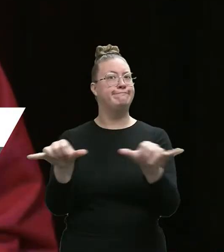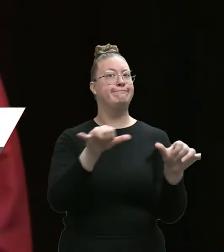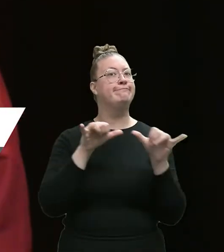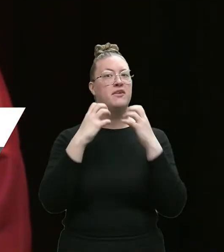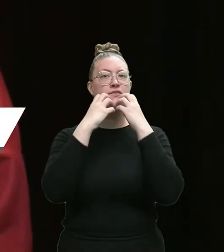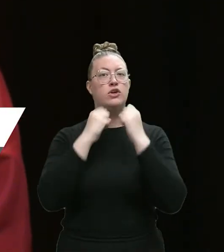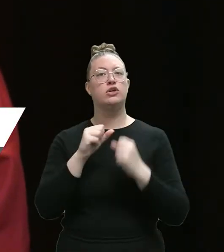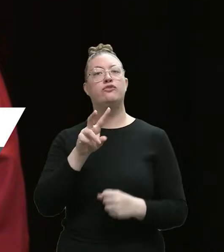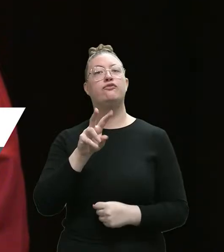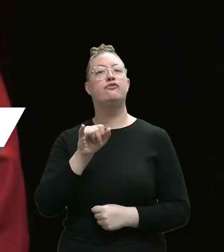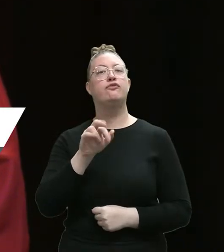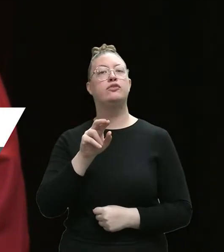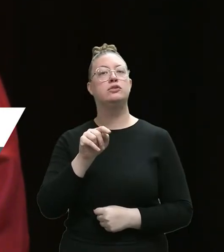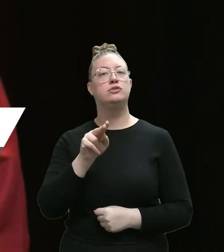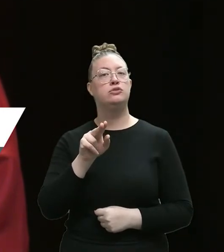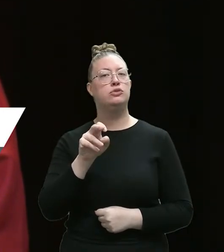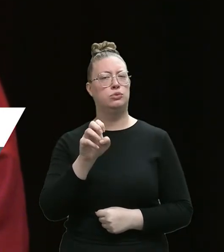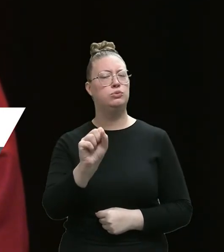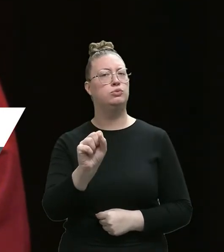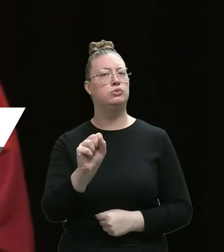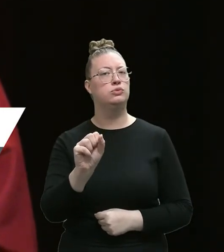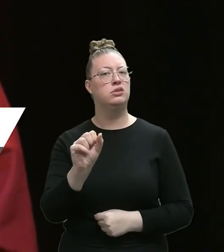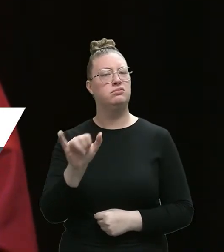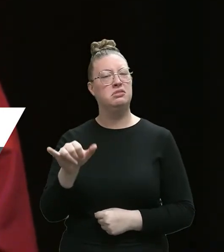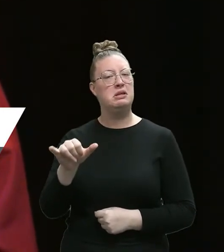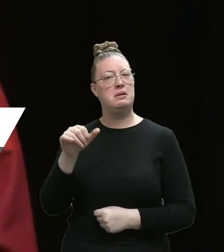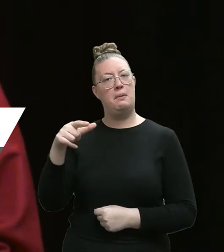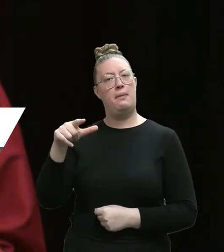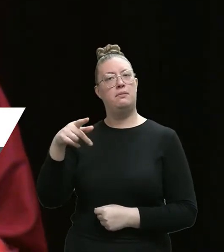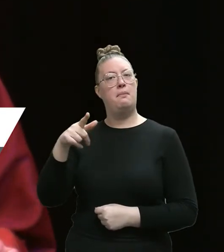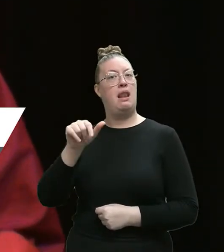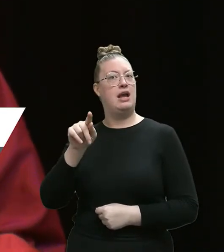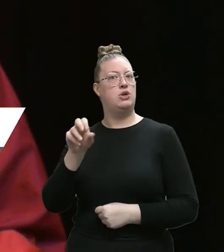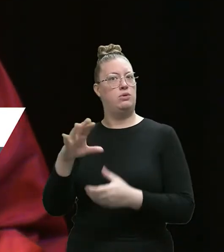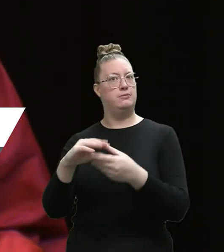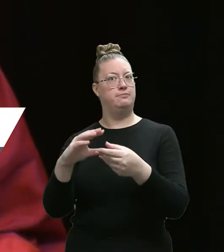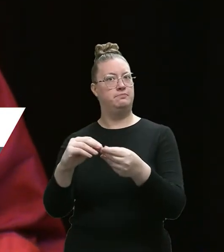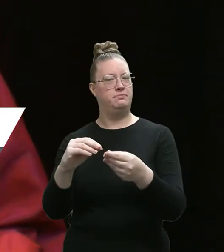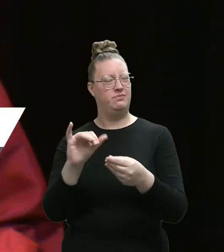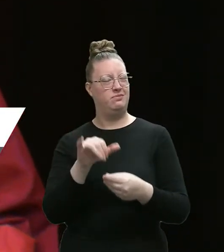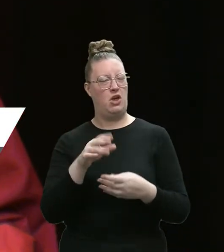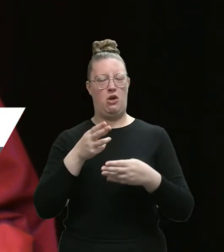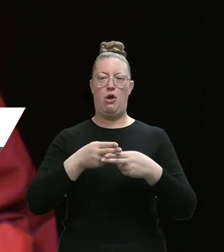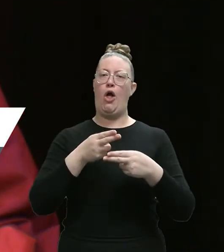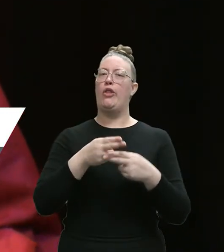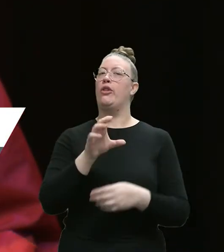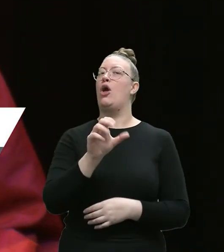have felt like you have been rerouted over the last two years. Whether it's changing the course of study, starting when you did